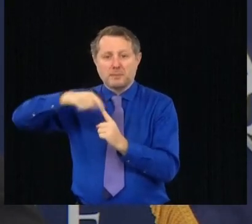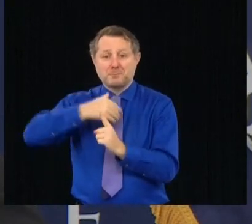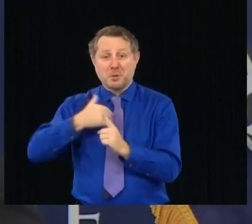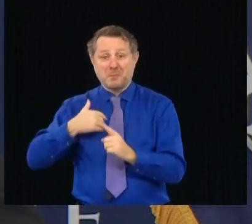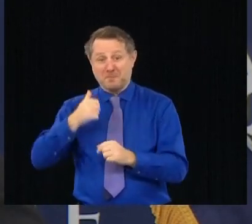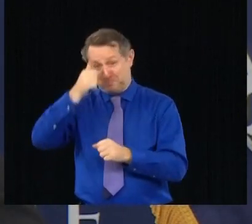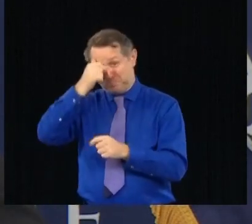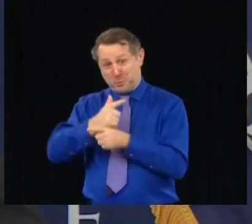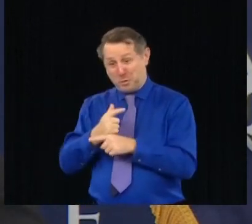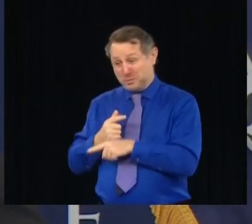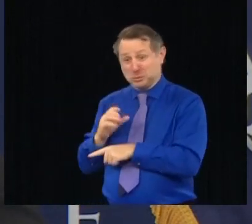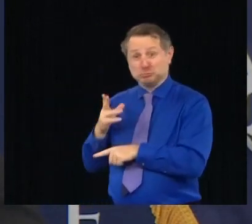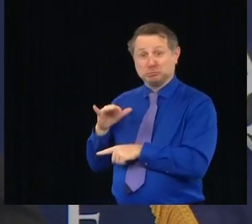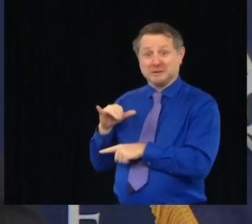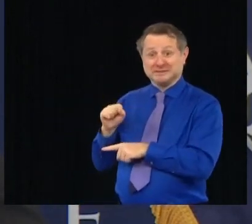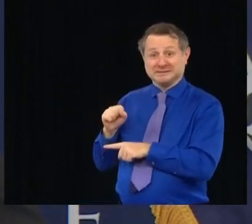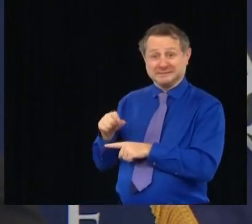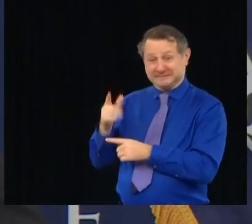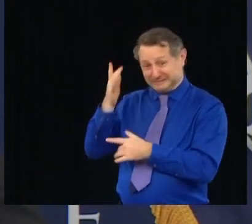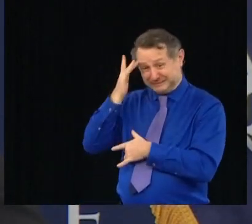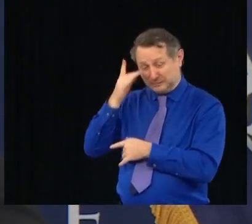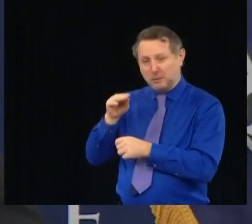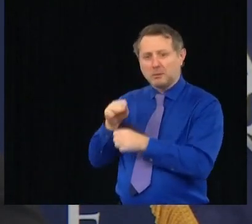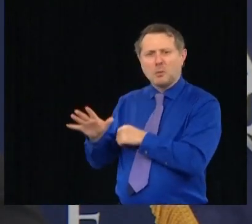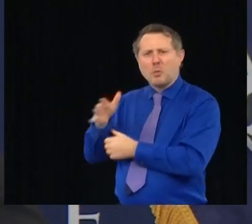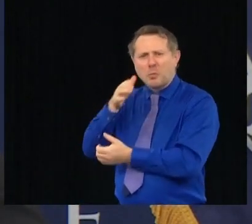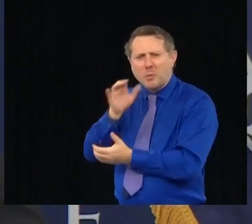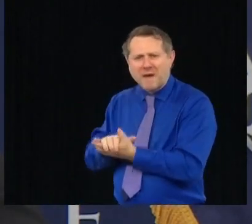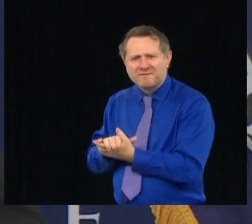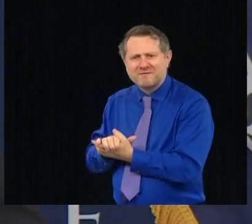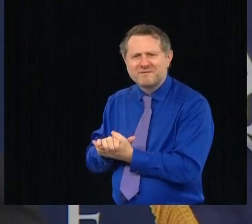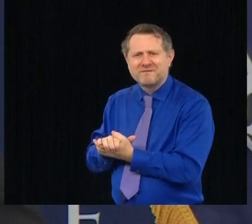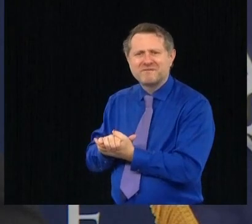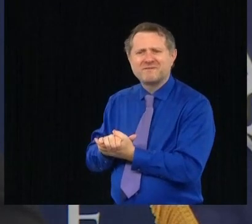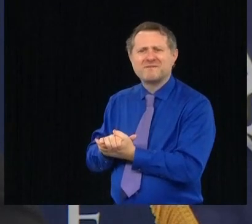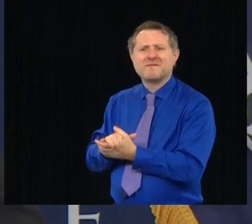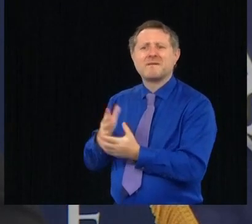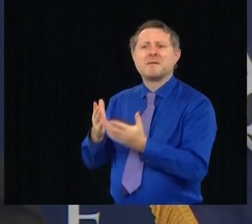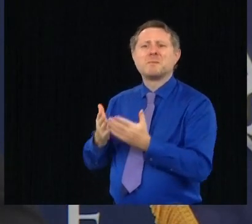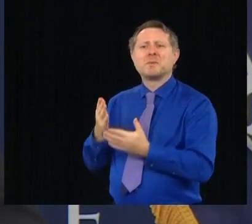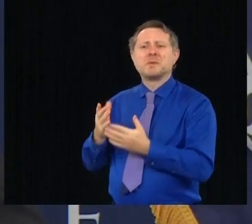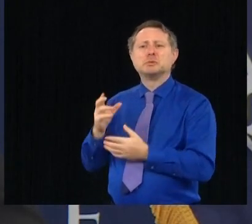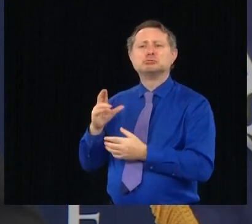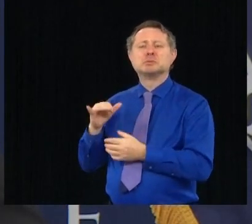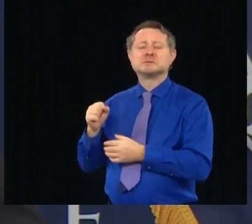MY BROTHER CHRIS HAD THE VIRUS,